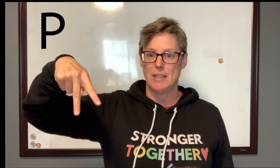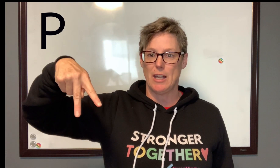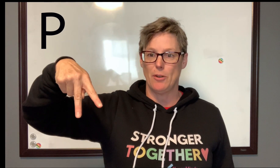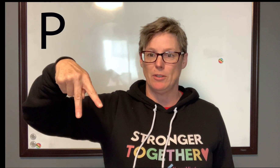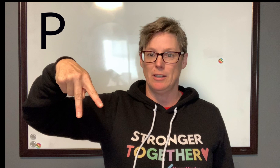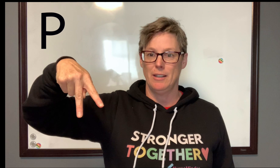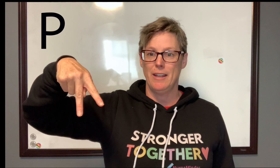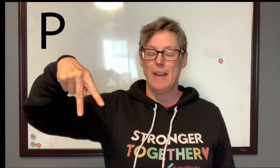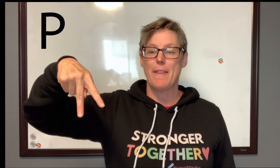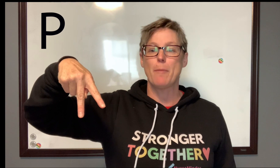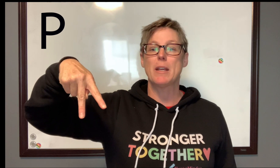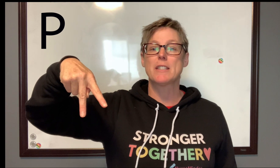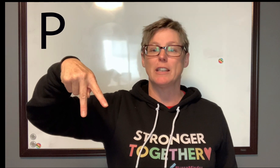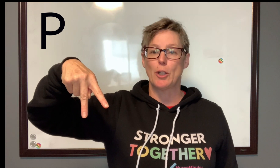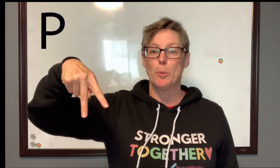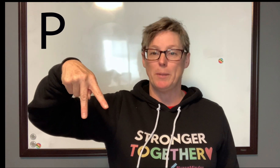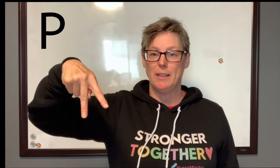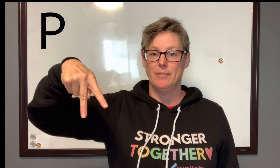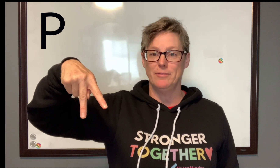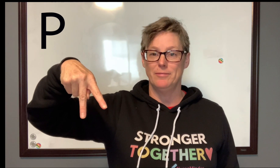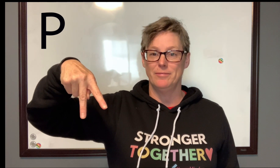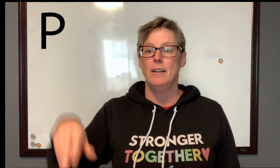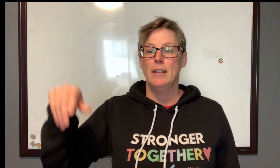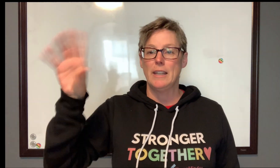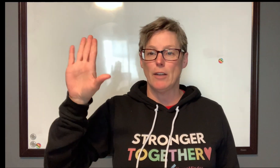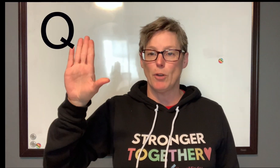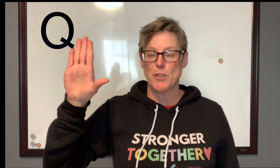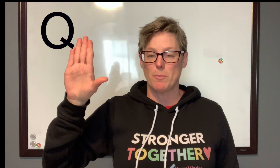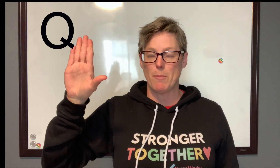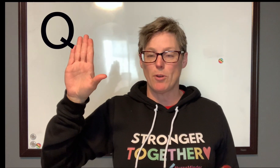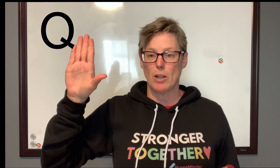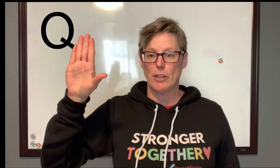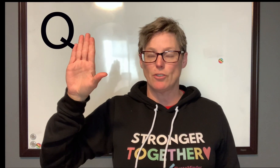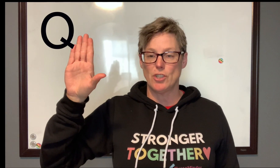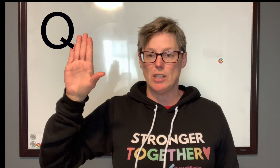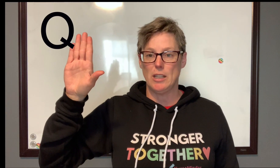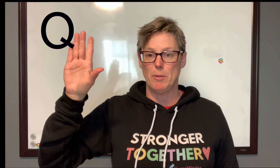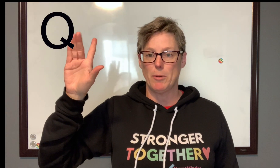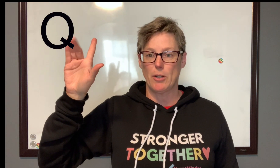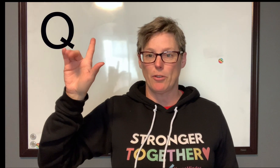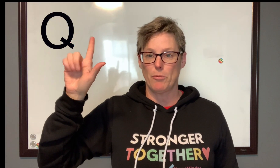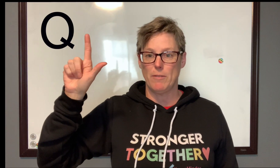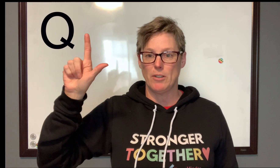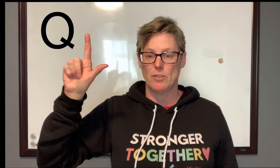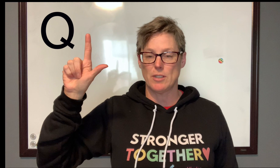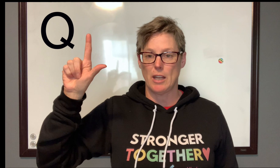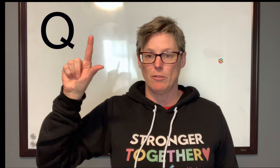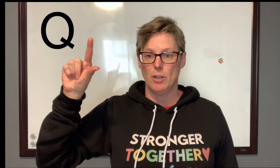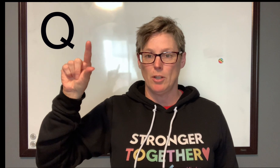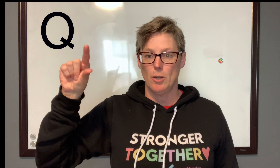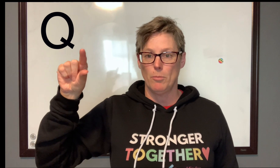down and that makes the letter p now if you also remember our letter g we